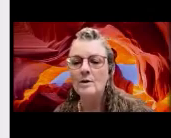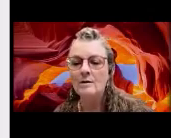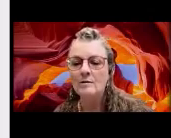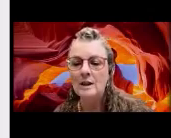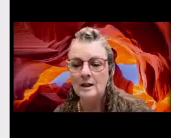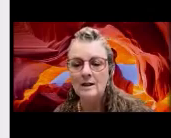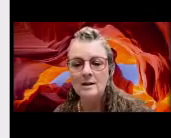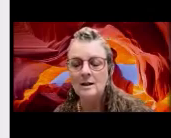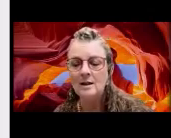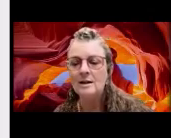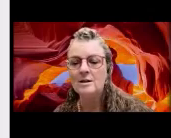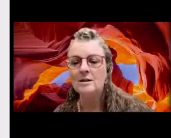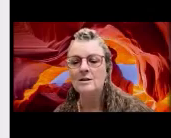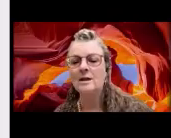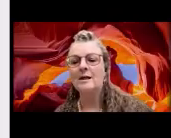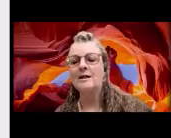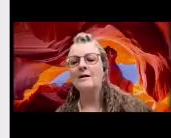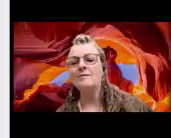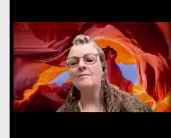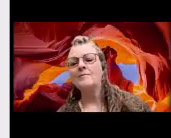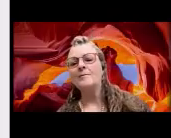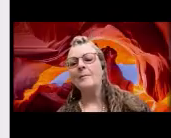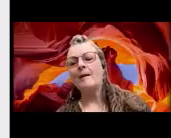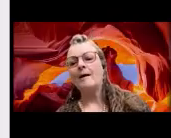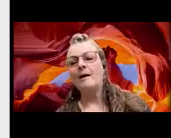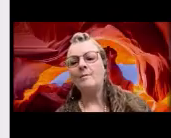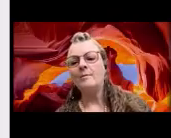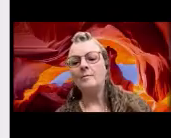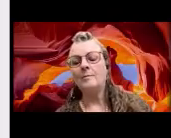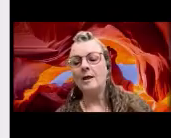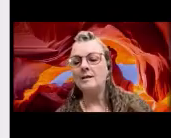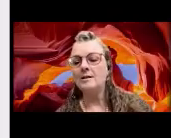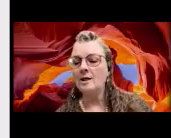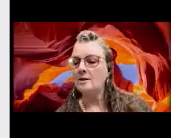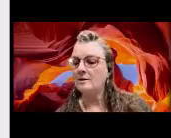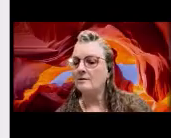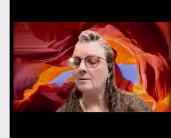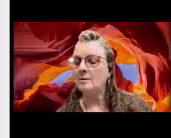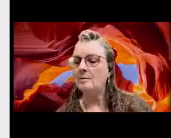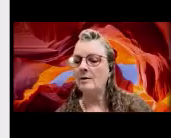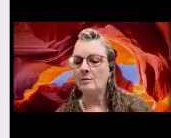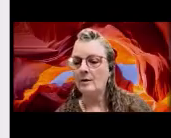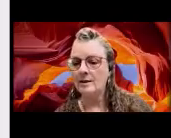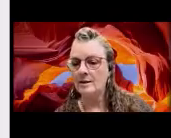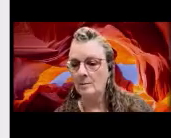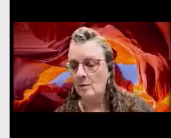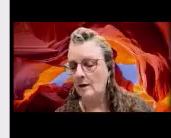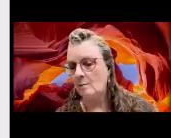with everything that the clinicians laying down, but it is aggressive. And some people thought, well, that's a boy. A